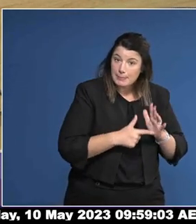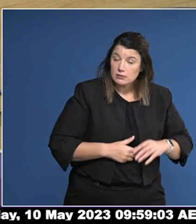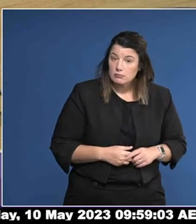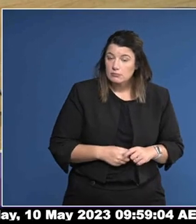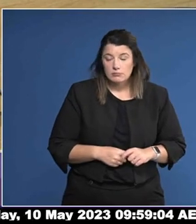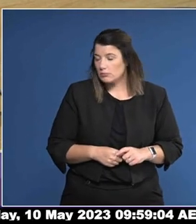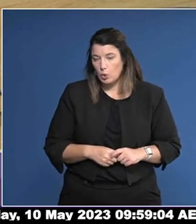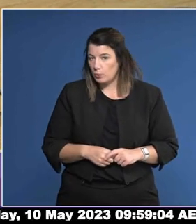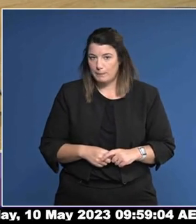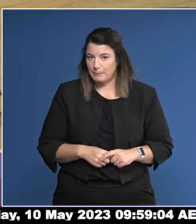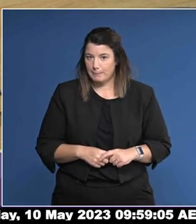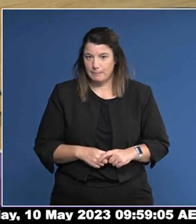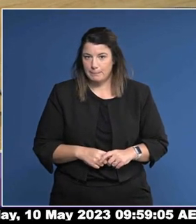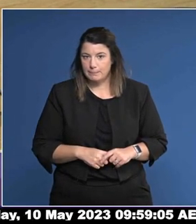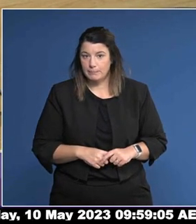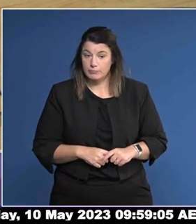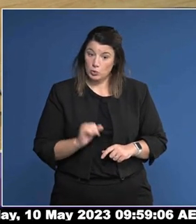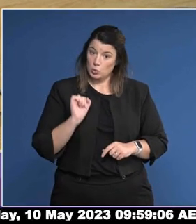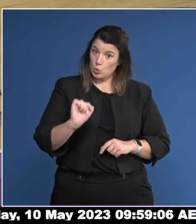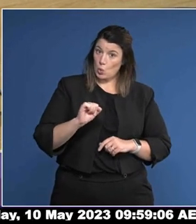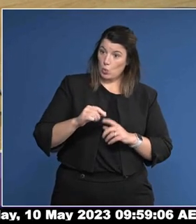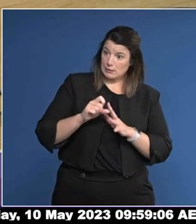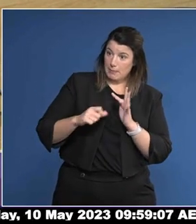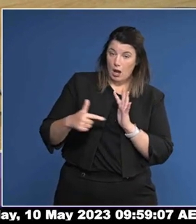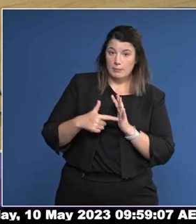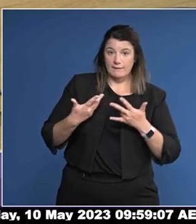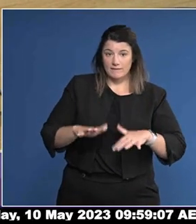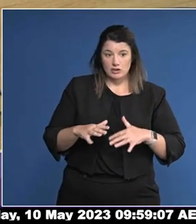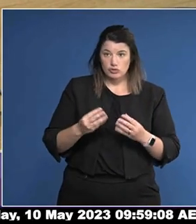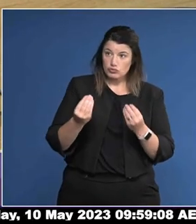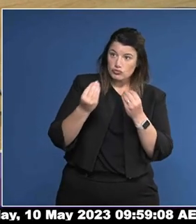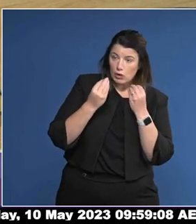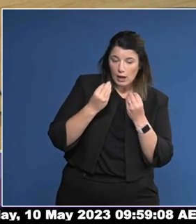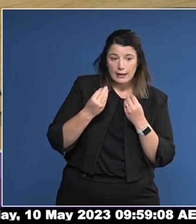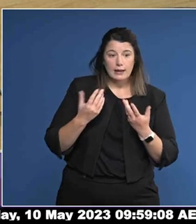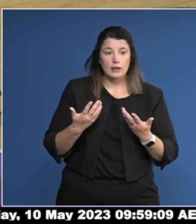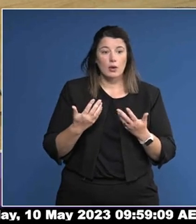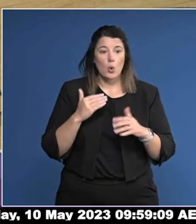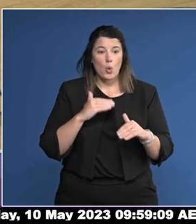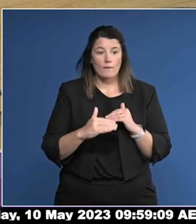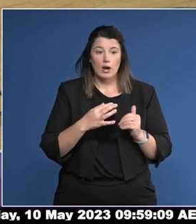Has your department undertaken any training on the risks to children and